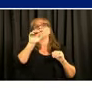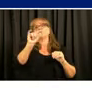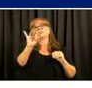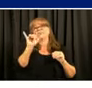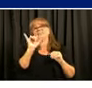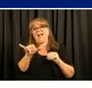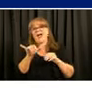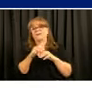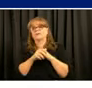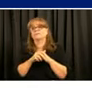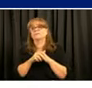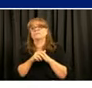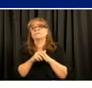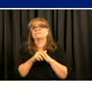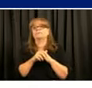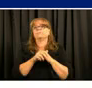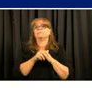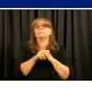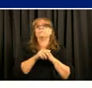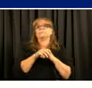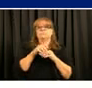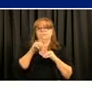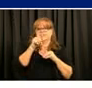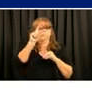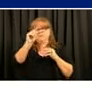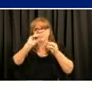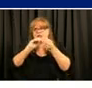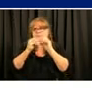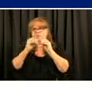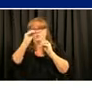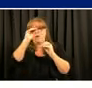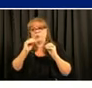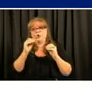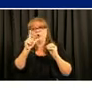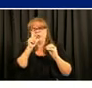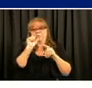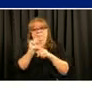late july through mid-august we were in a pretty good place with our effective reproductive number